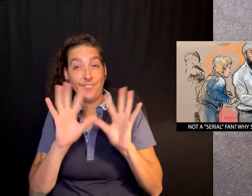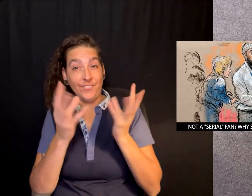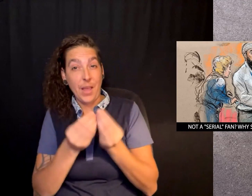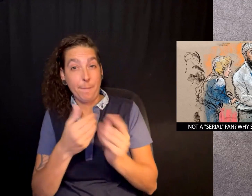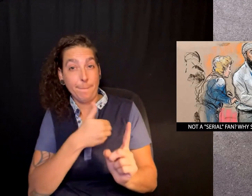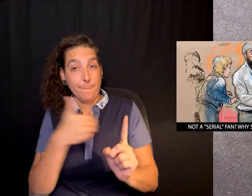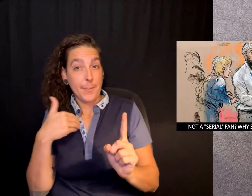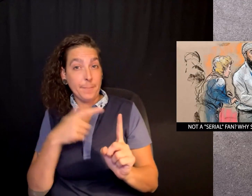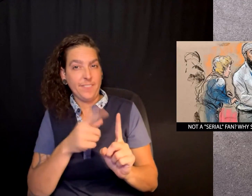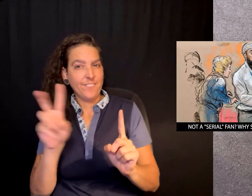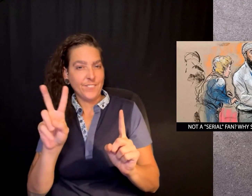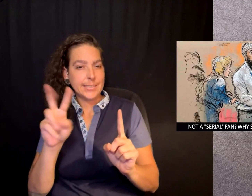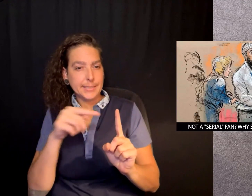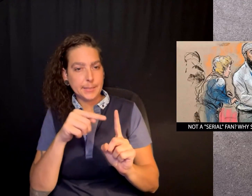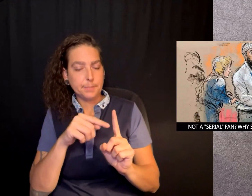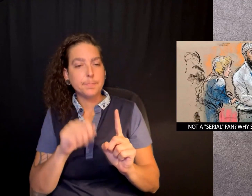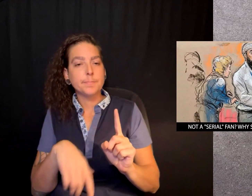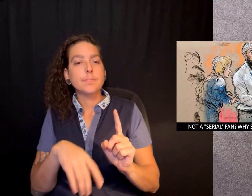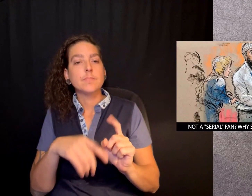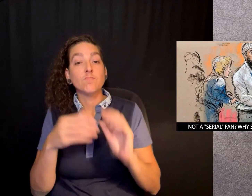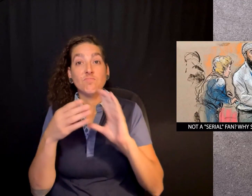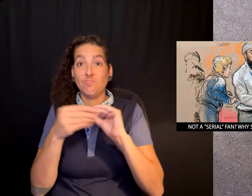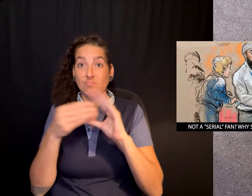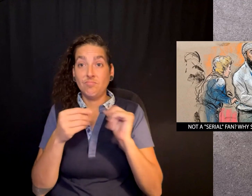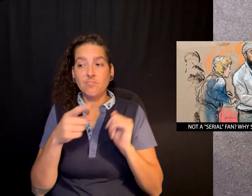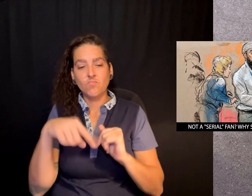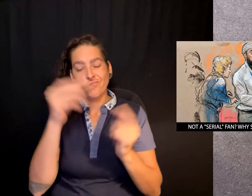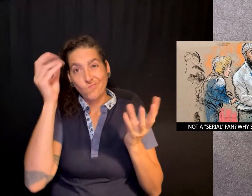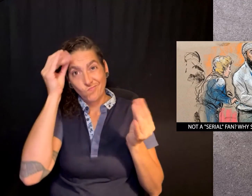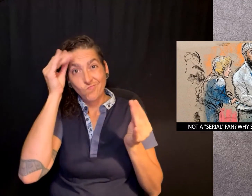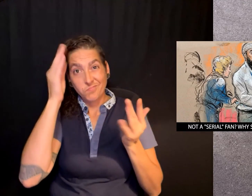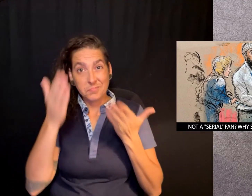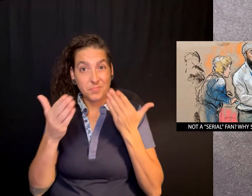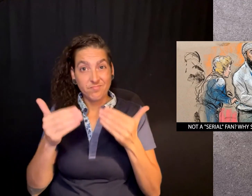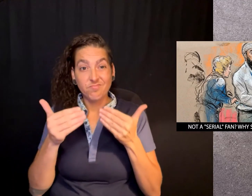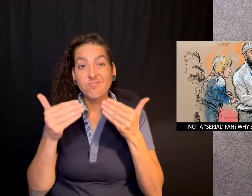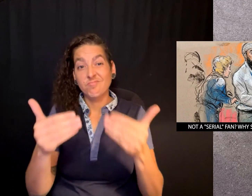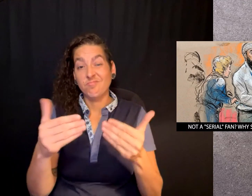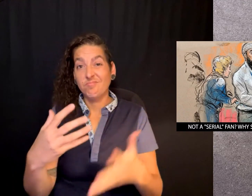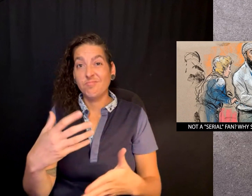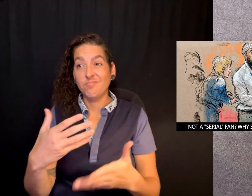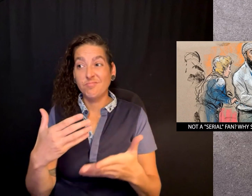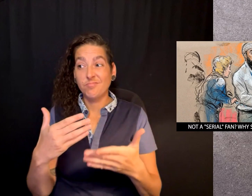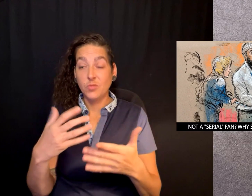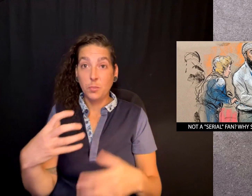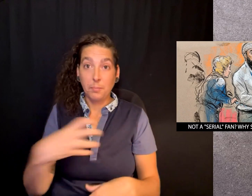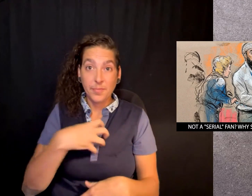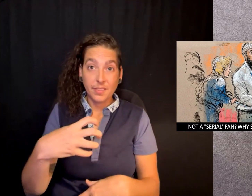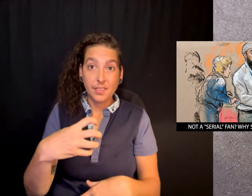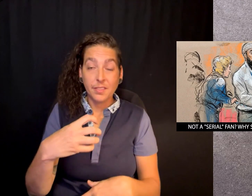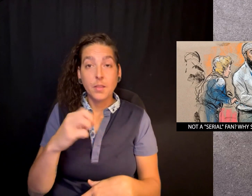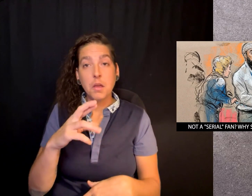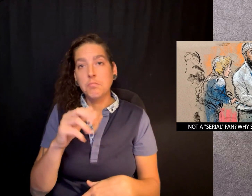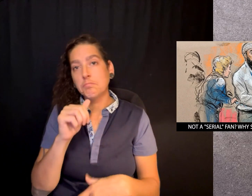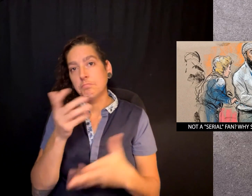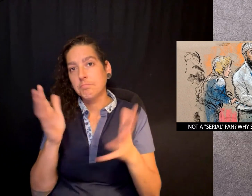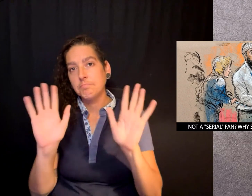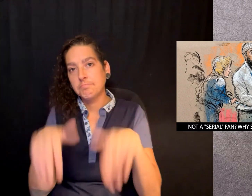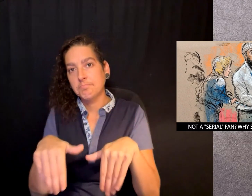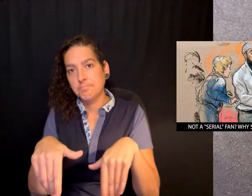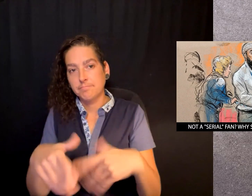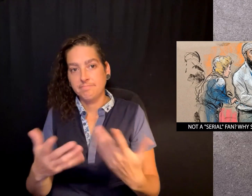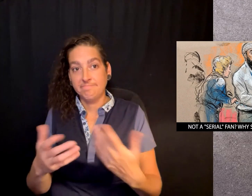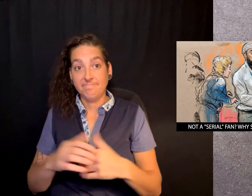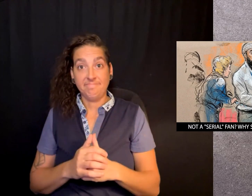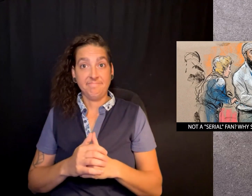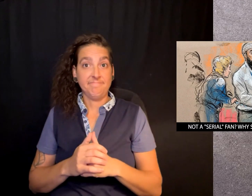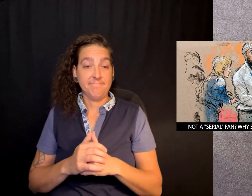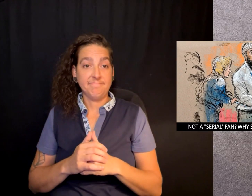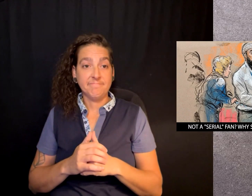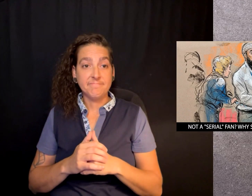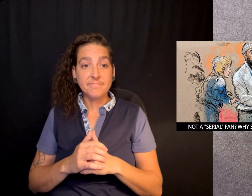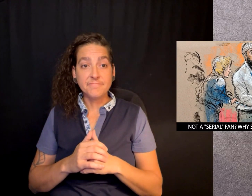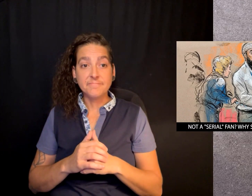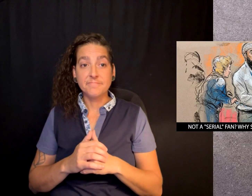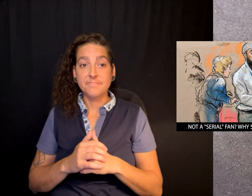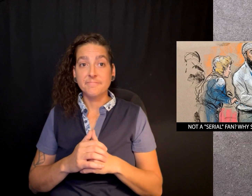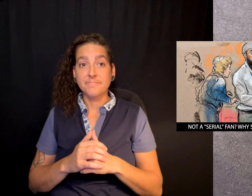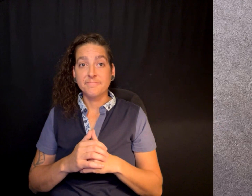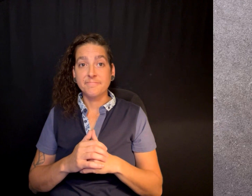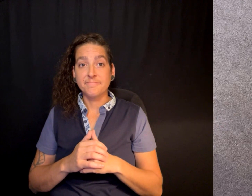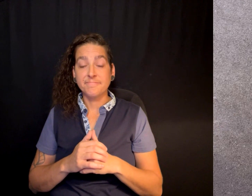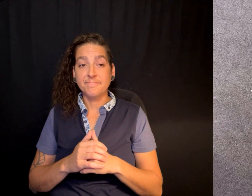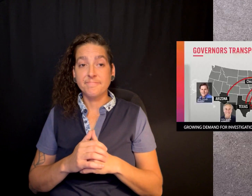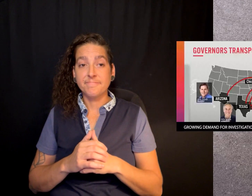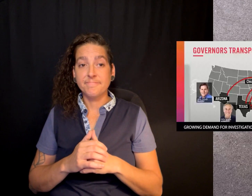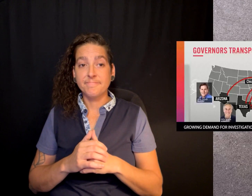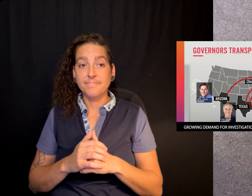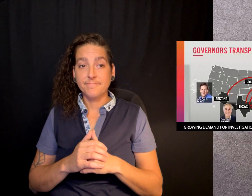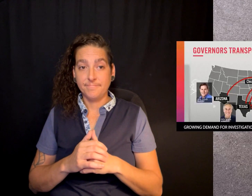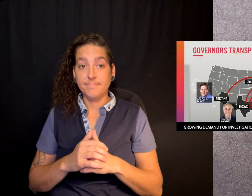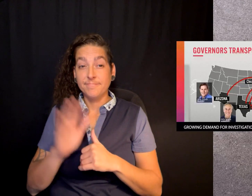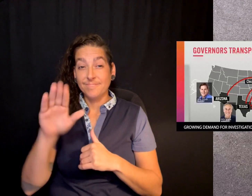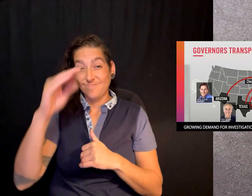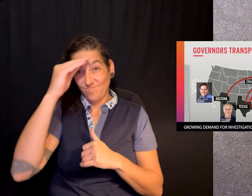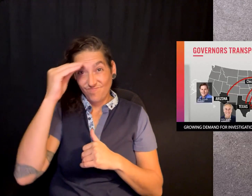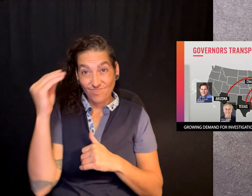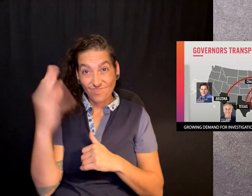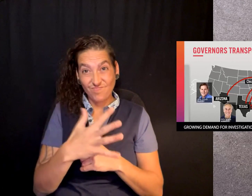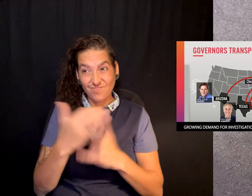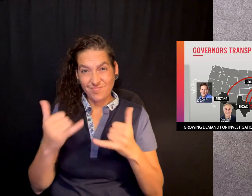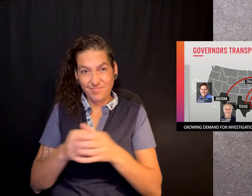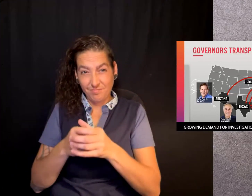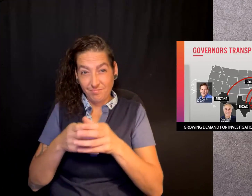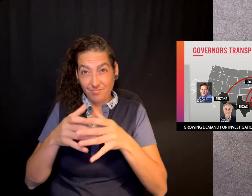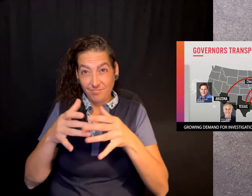says they are considering whether to appeal